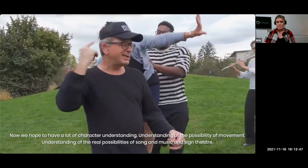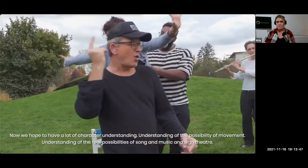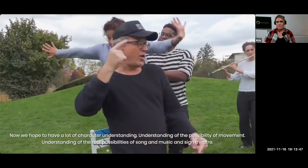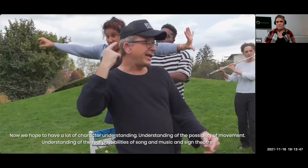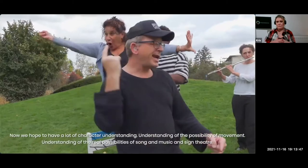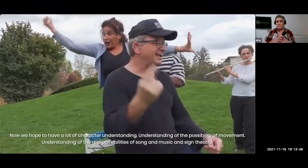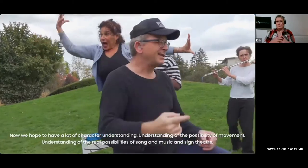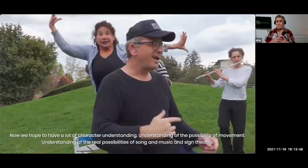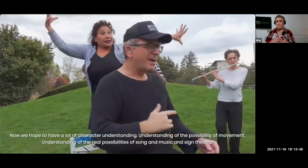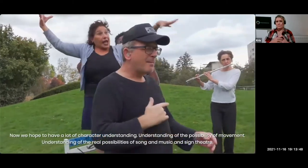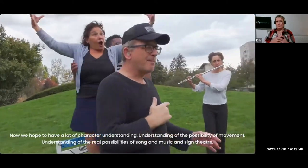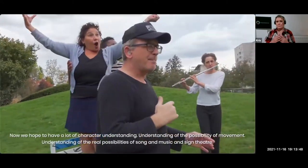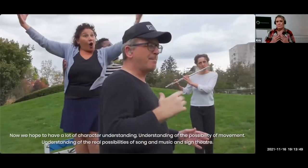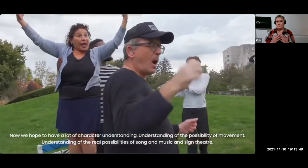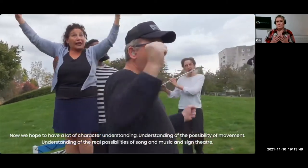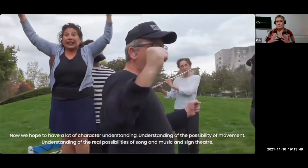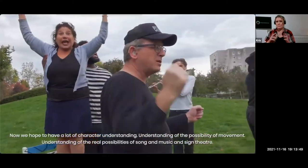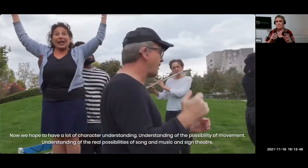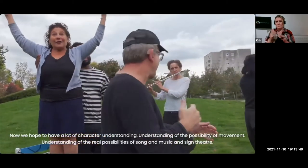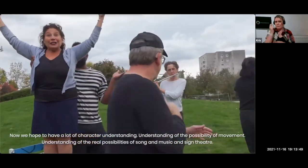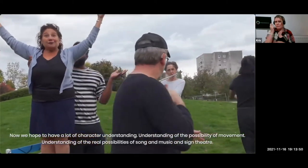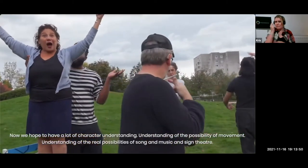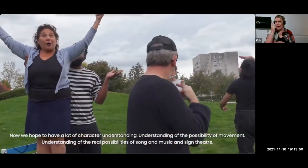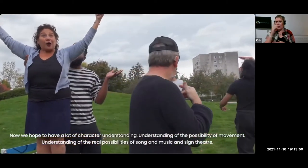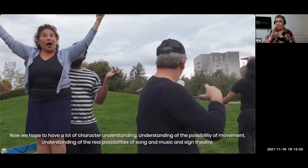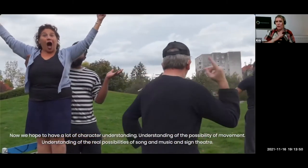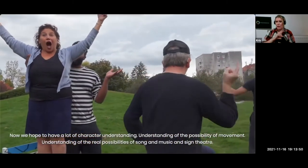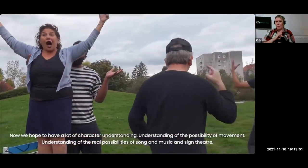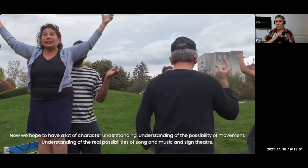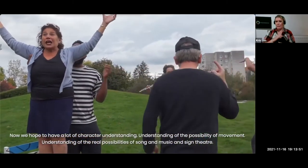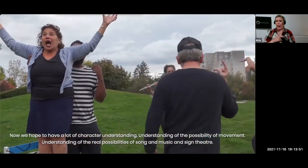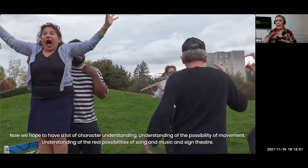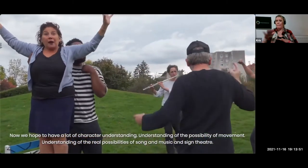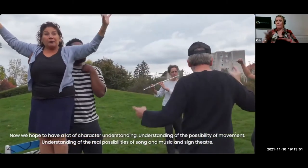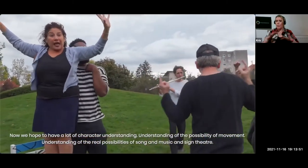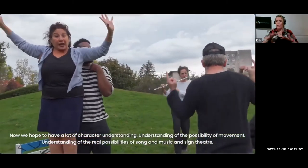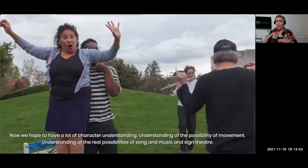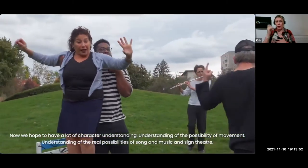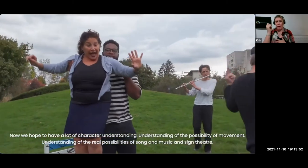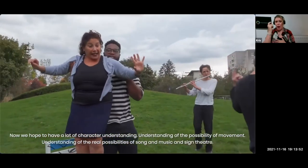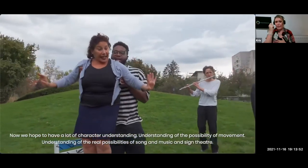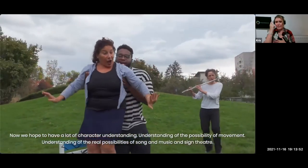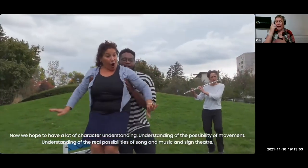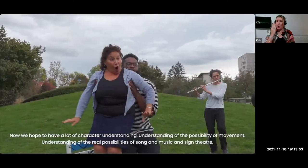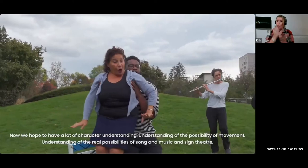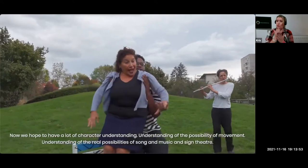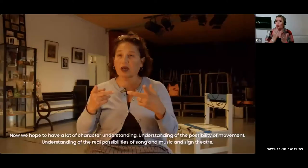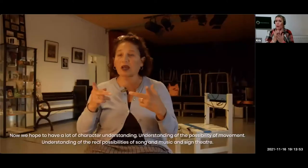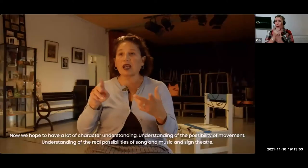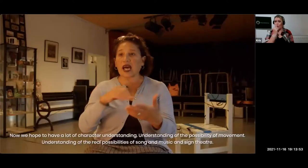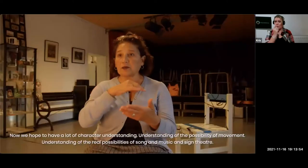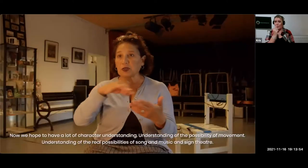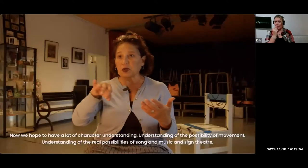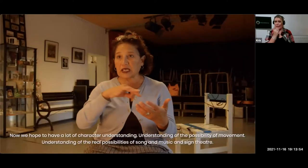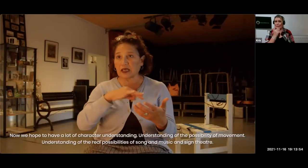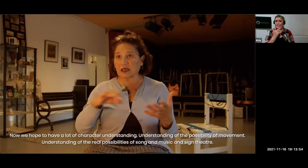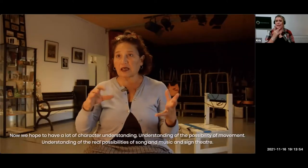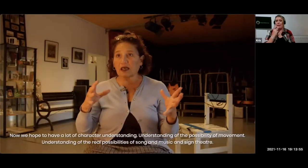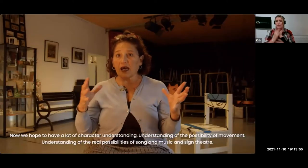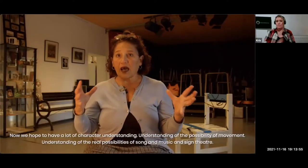Thank you very much indeed Sign Dance Collective and now, I would like to introduce you to them in person, we have Isolte from Croatia, David from Croatia and Lila from Austria and Ivani from up the road in Tower Hamlets. I will switch off my camera and pass you